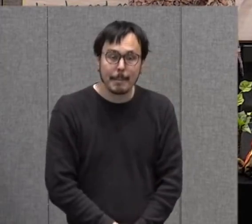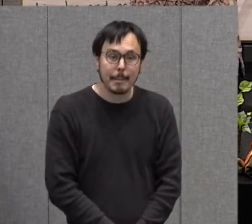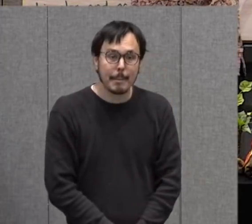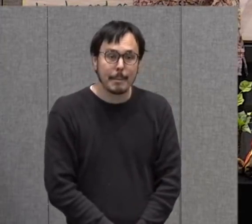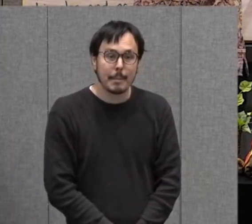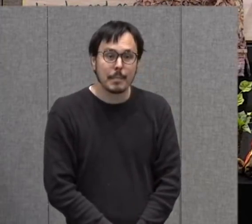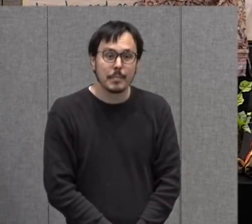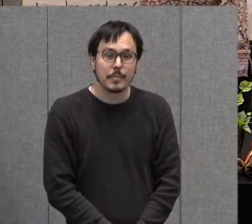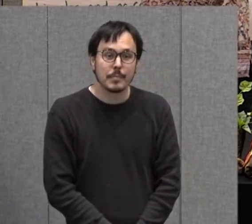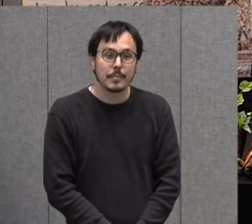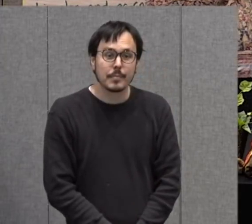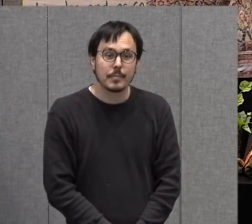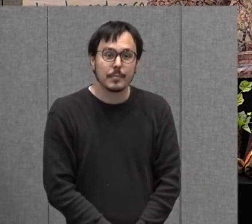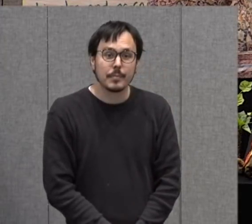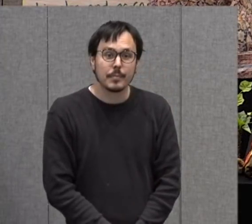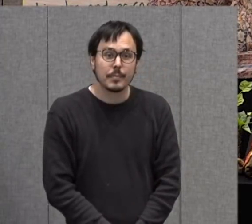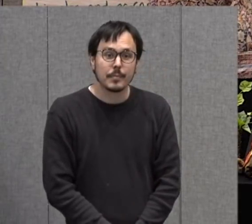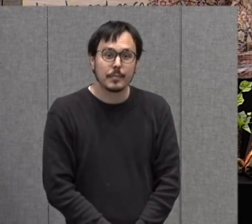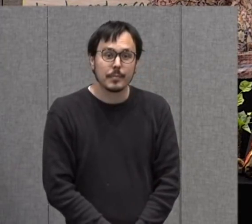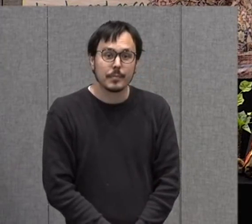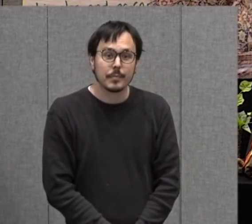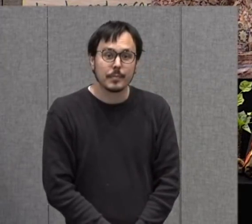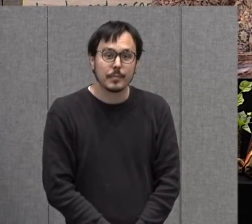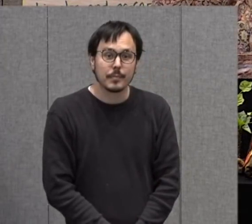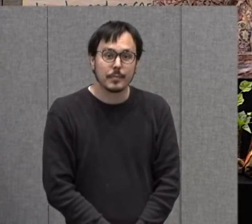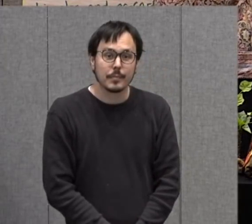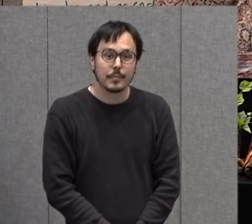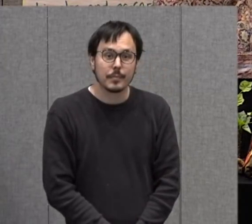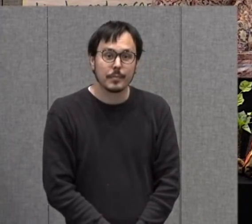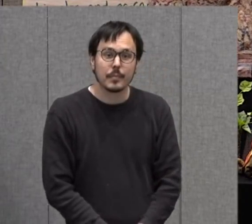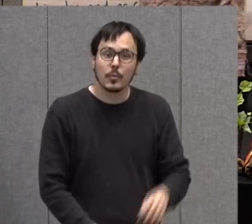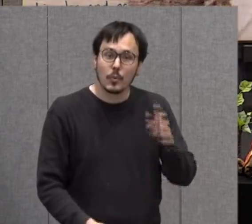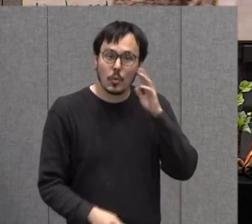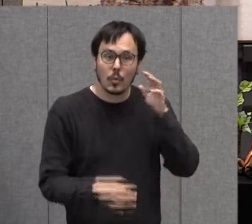the number of spaces